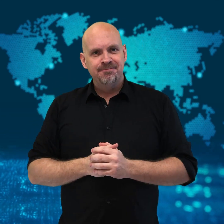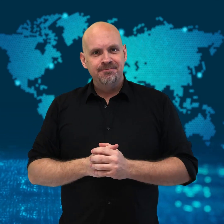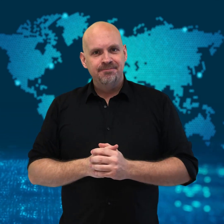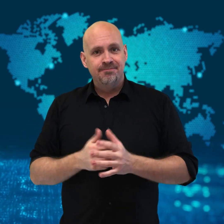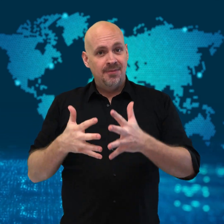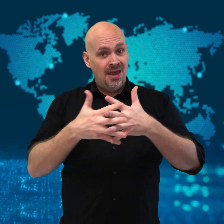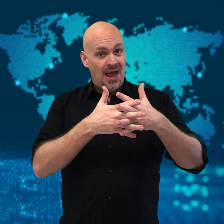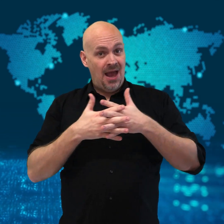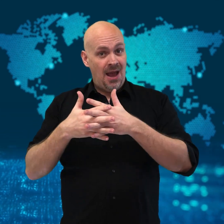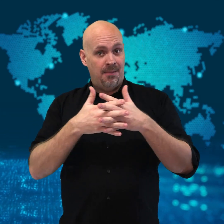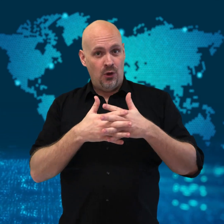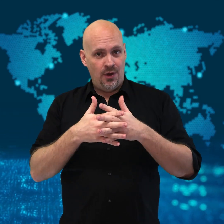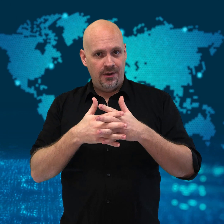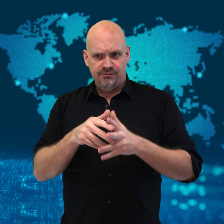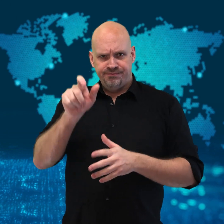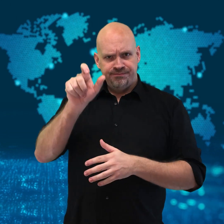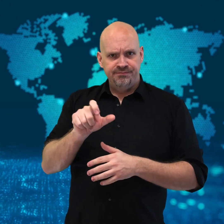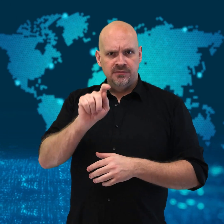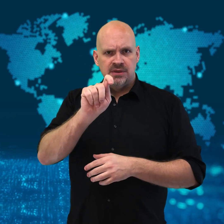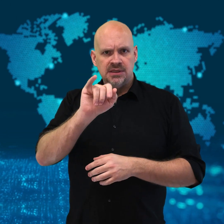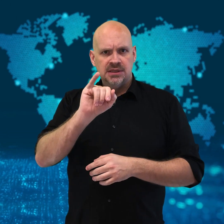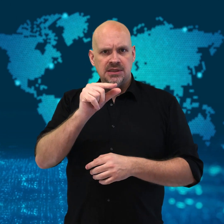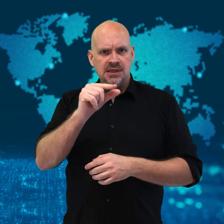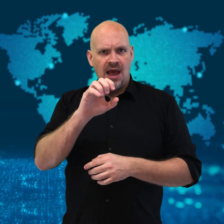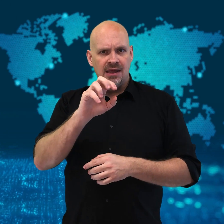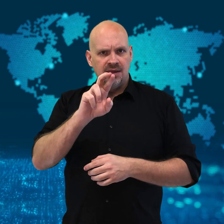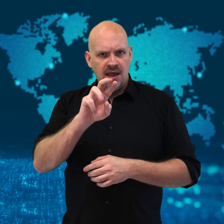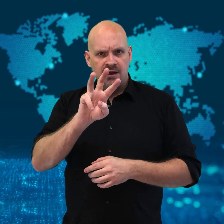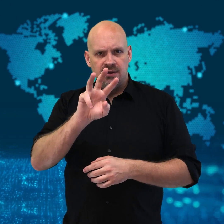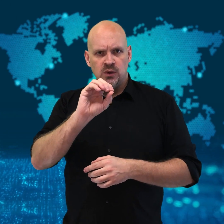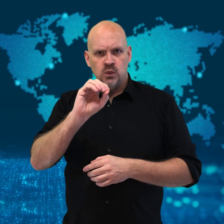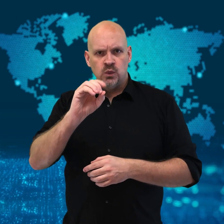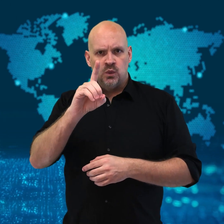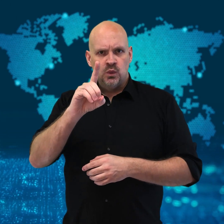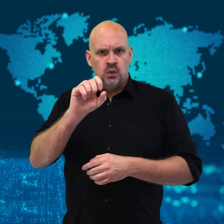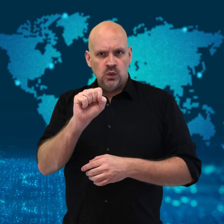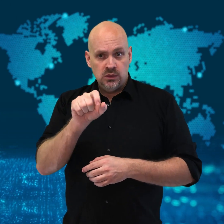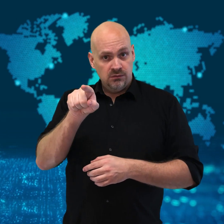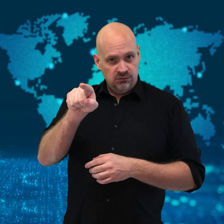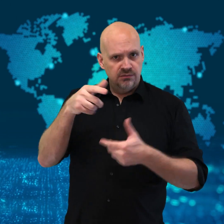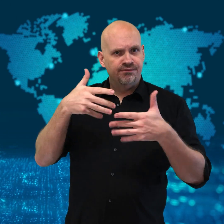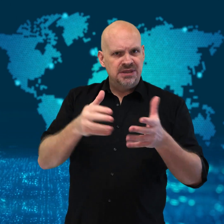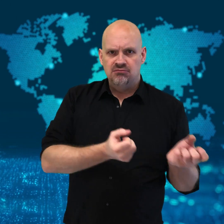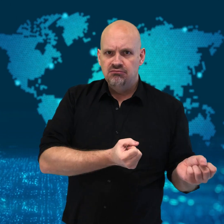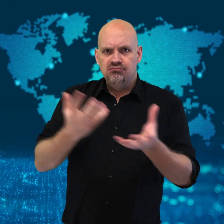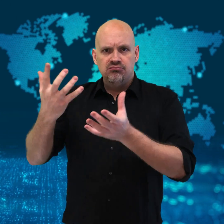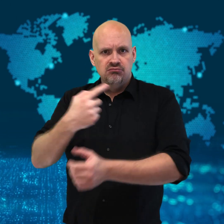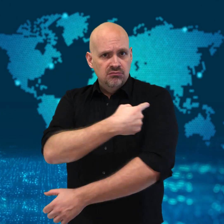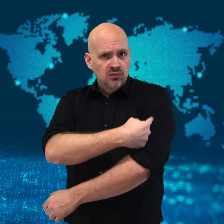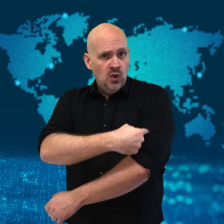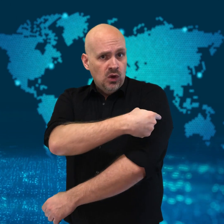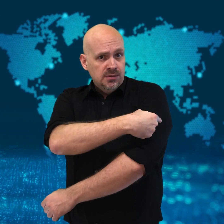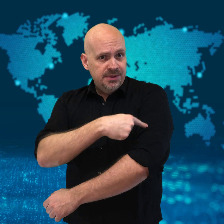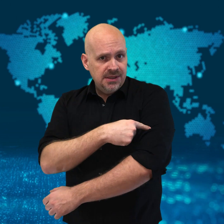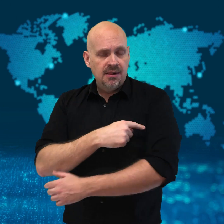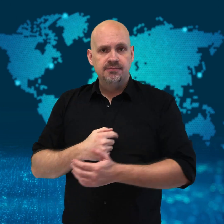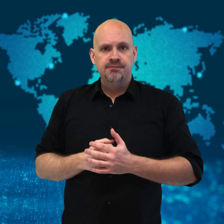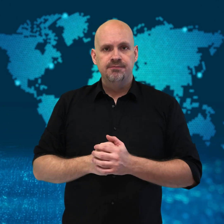Tiger Woods hospitalized.